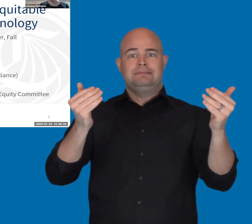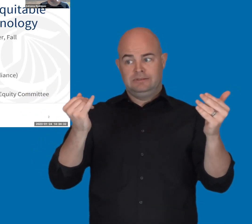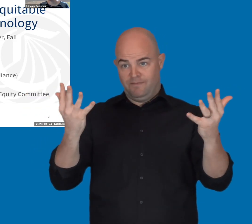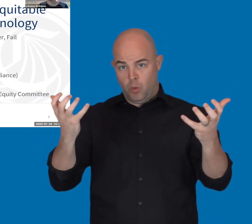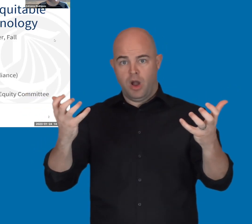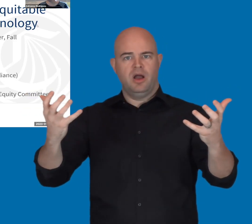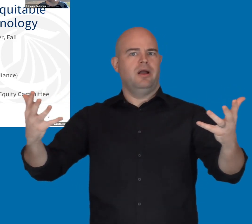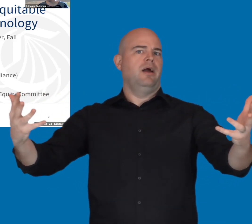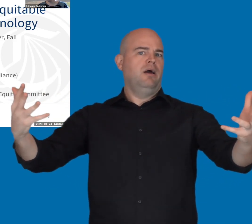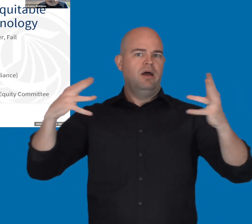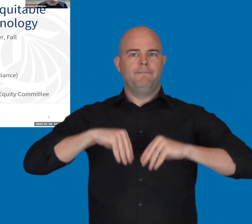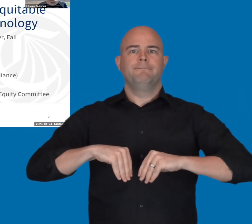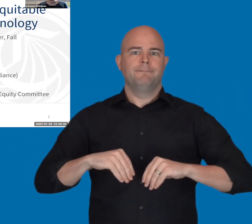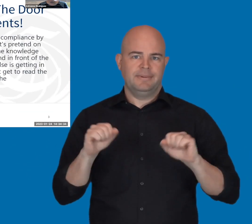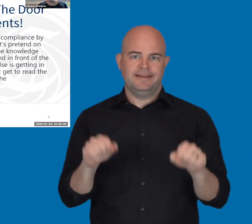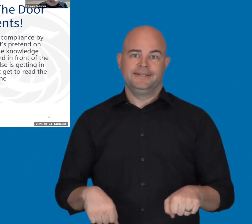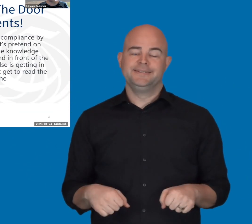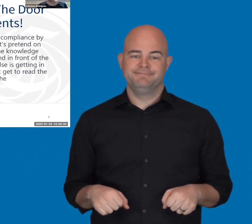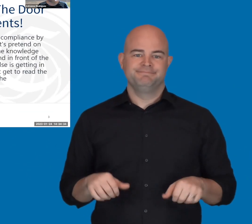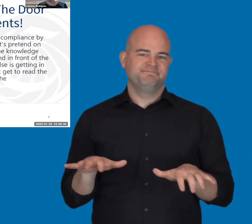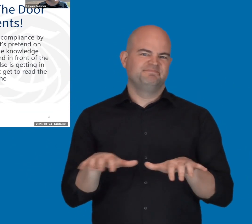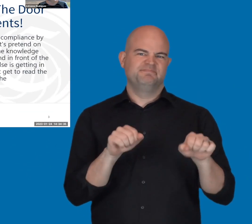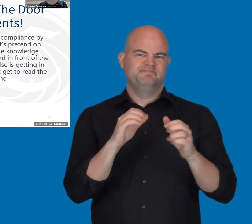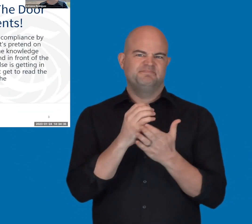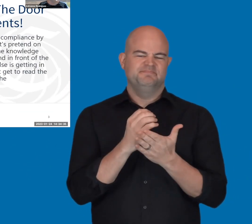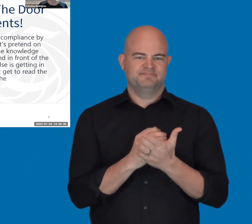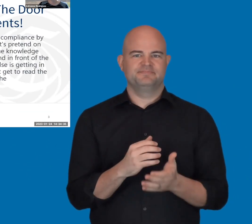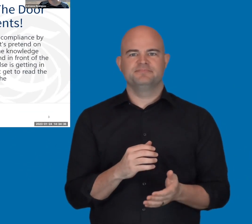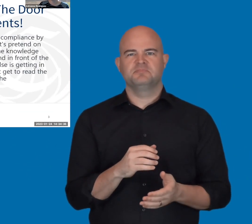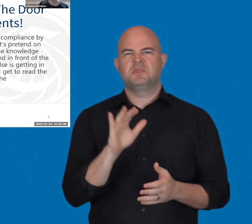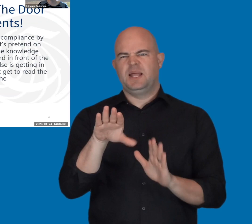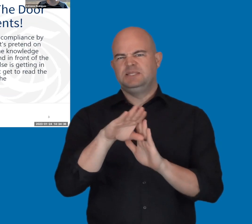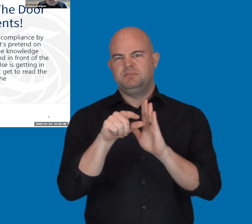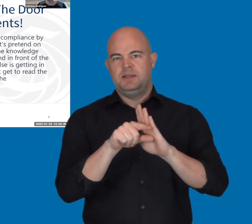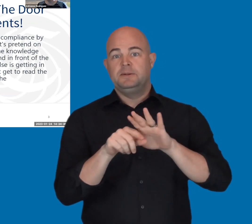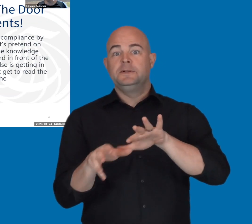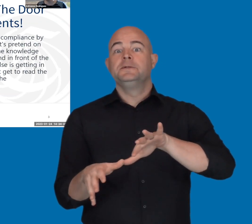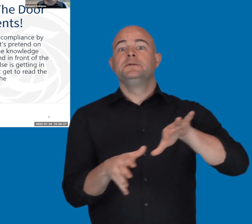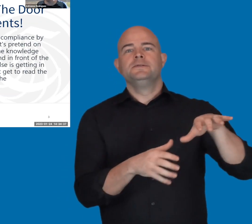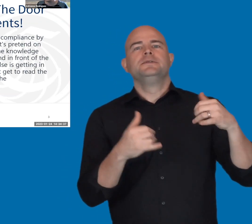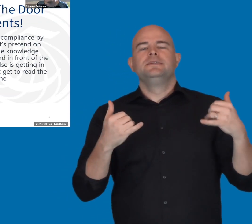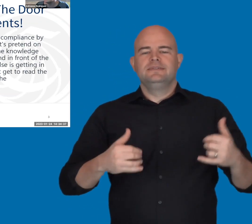So, that's just a little background. Now, here's where LLATCCH comes in.